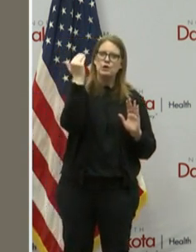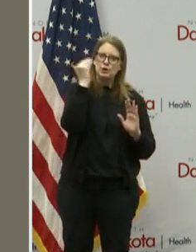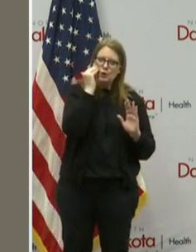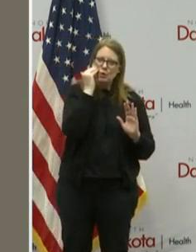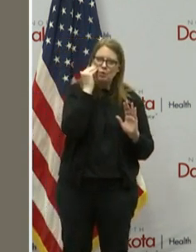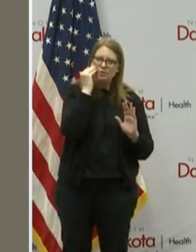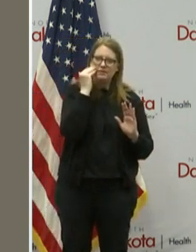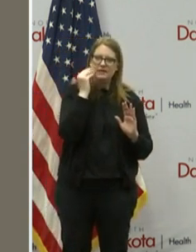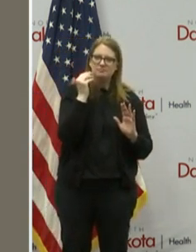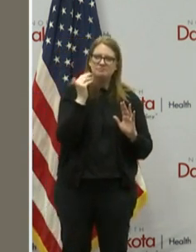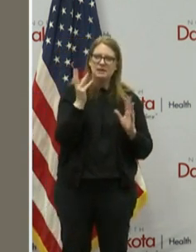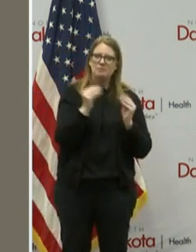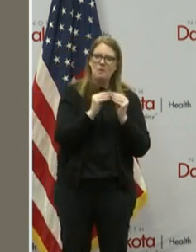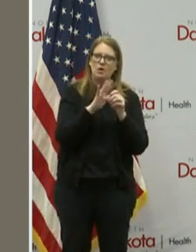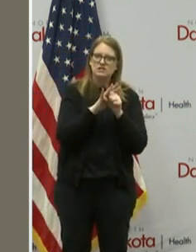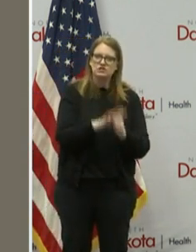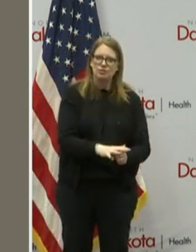WE KNEW THERE WAS INITIAL